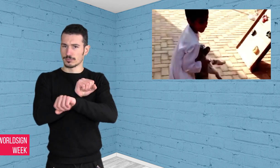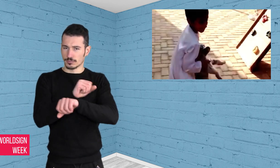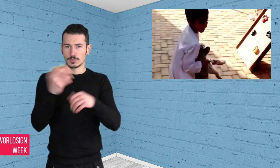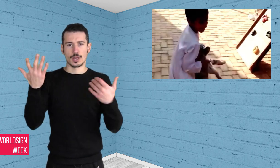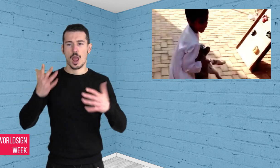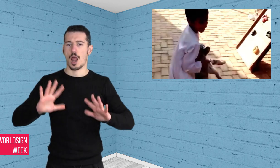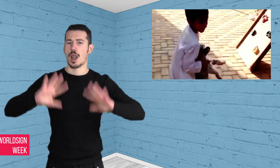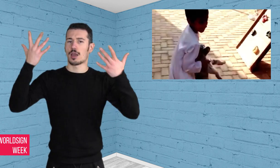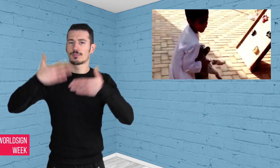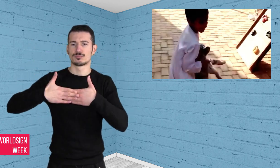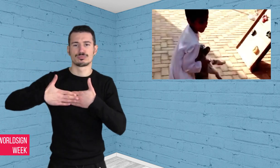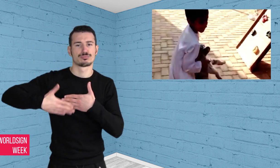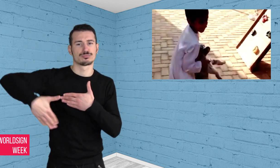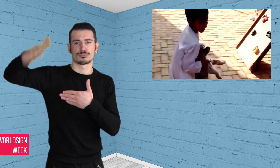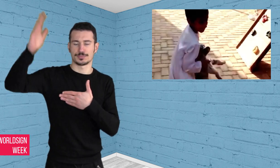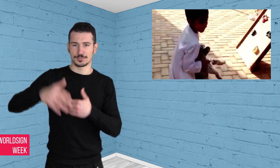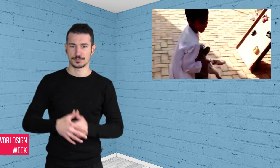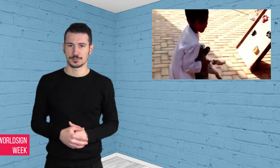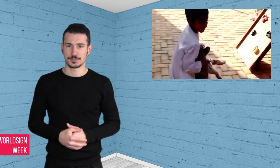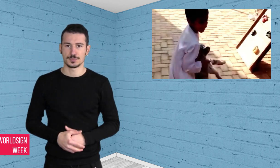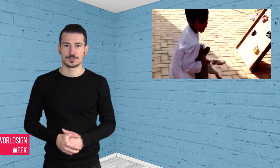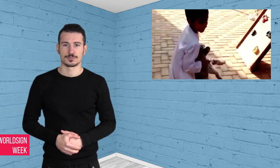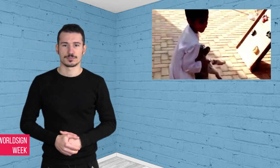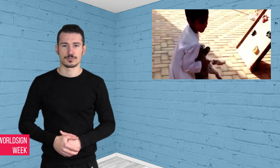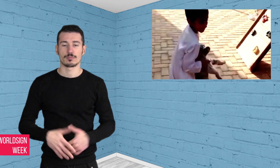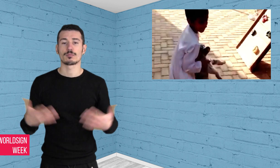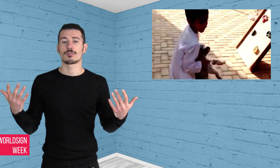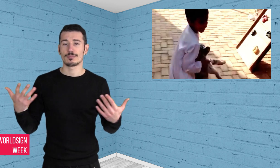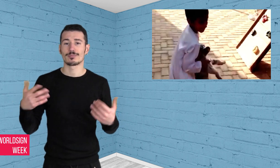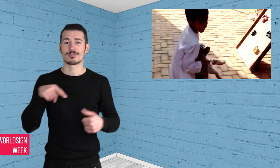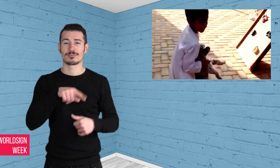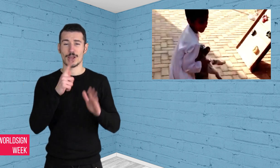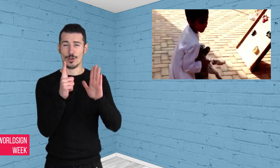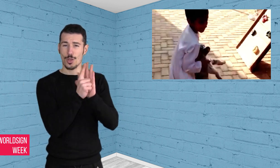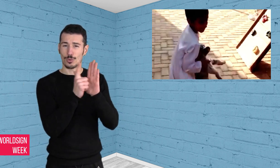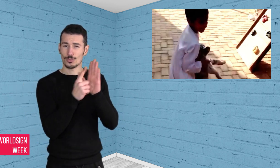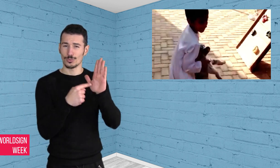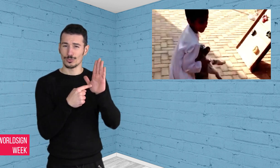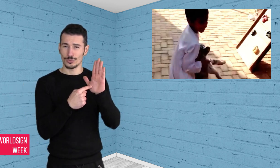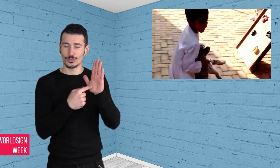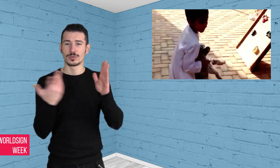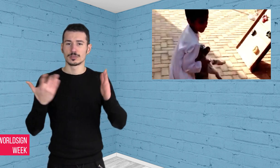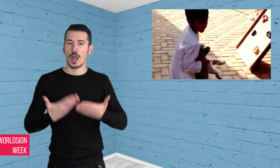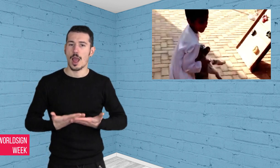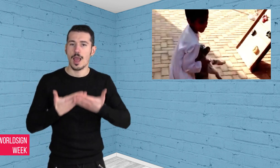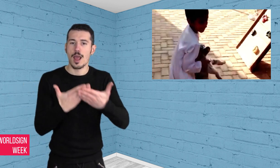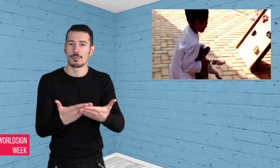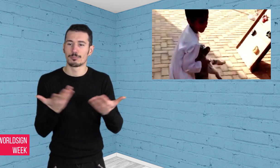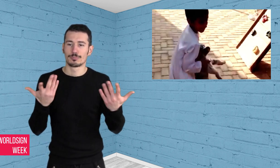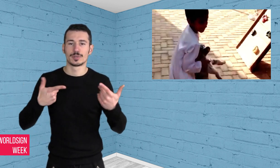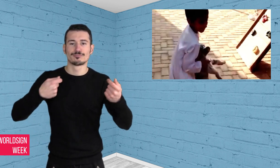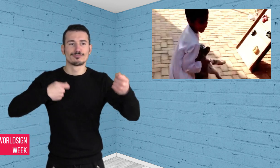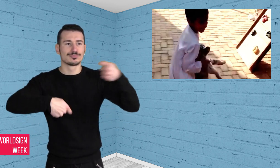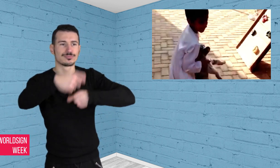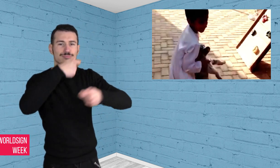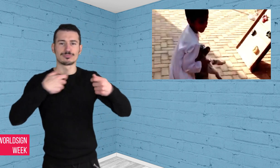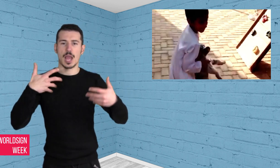faces life imprisonment. It also helps control the international trade in